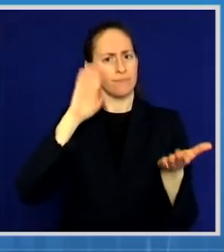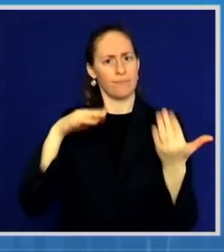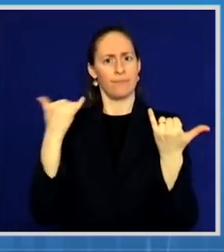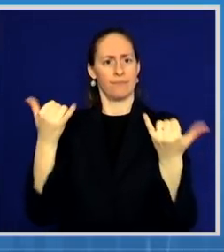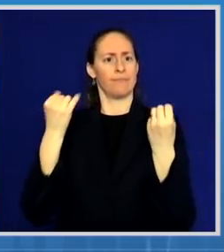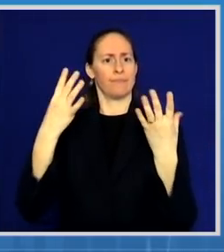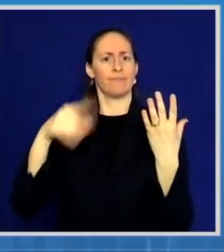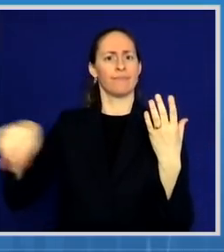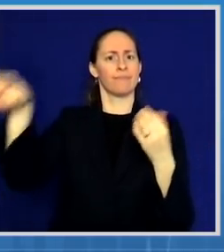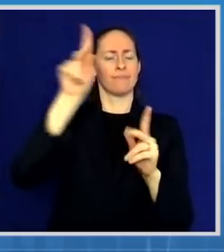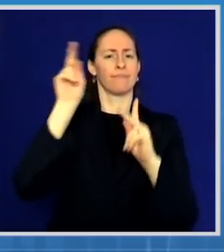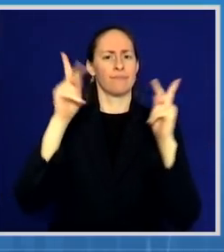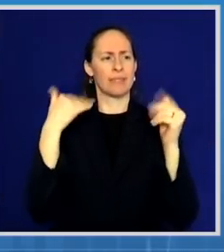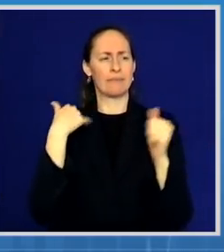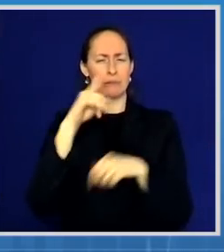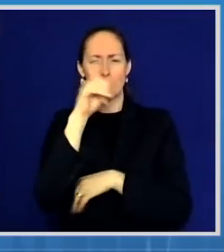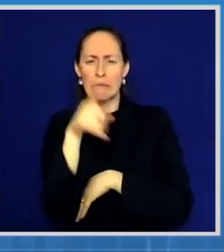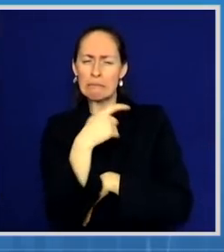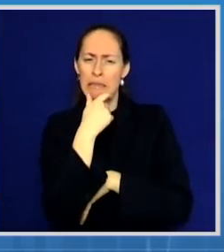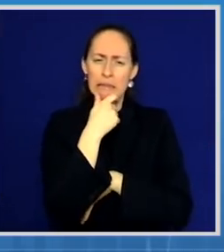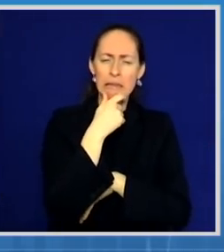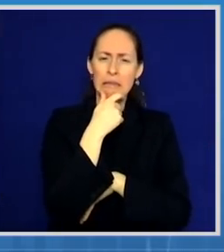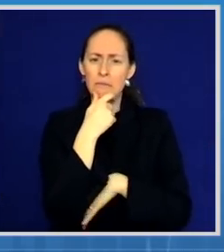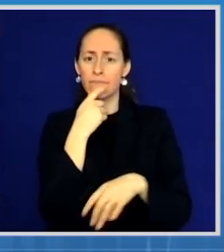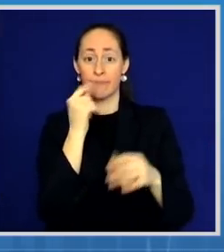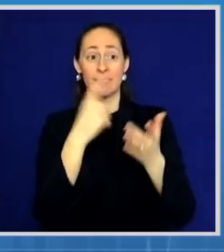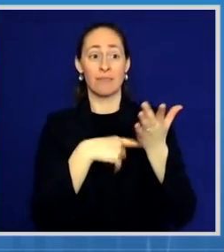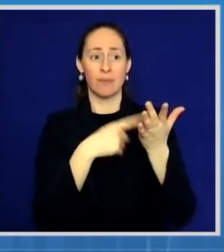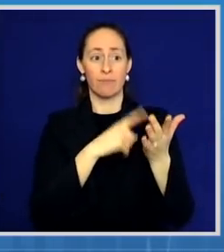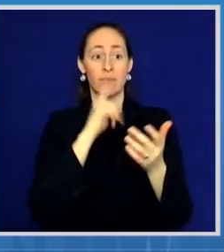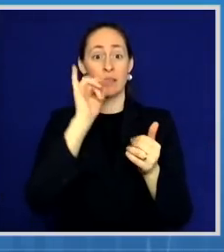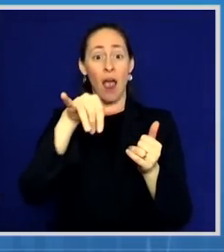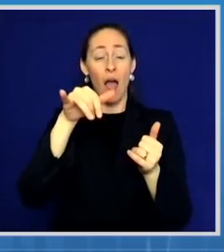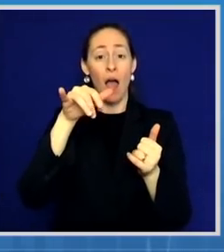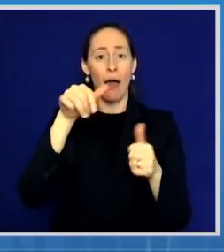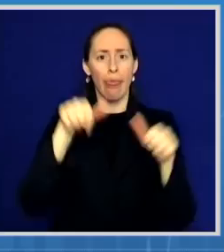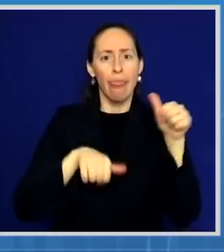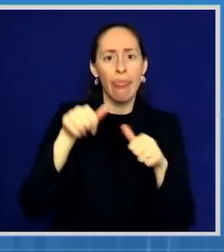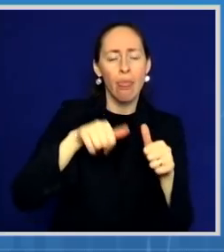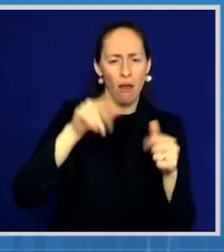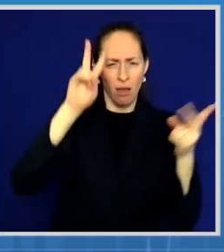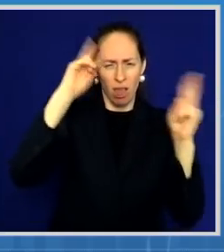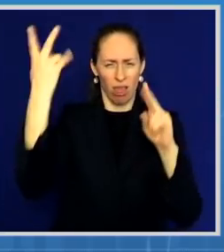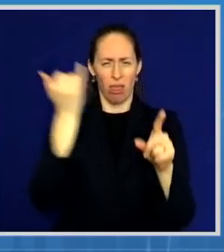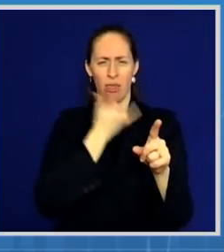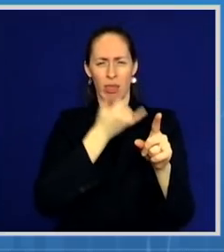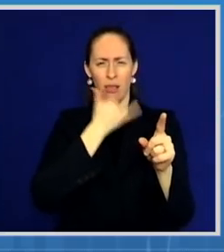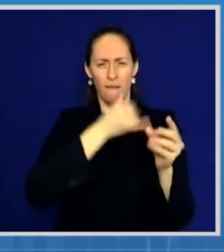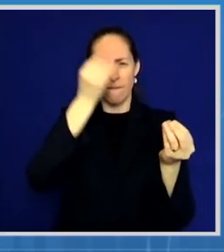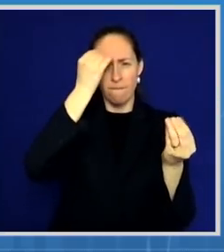because there is misinformation that they've encountered, sometimes because they've had a bad experience with the healthcare system